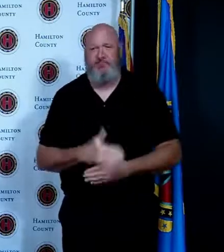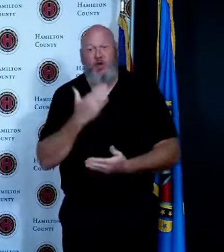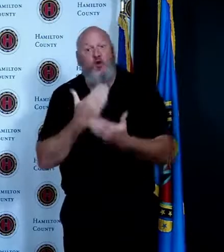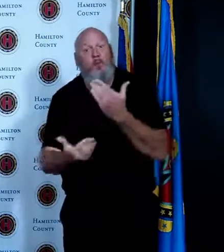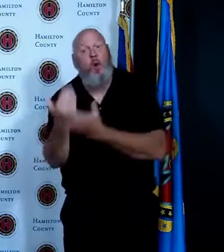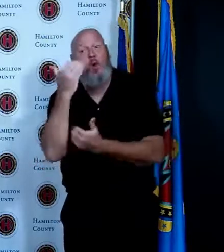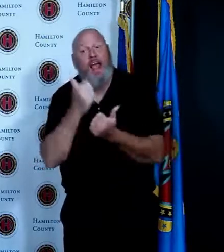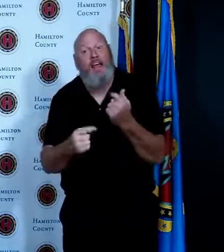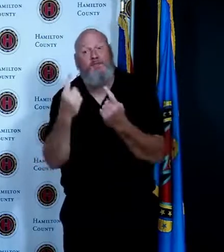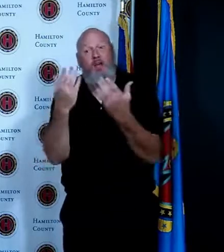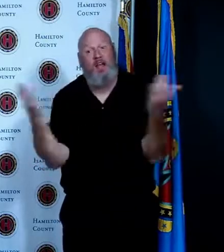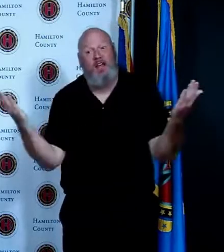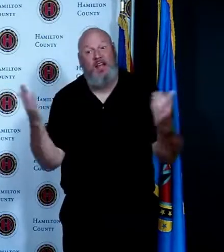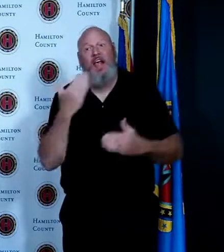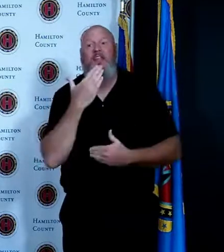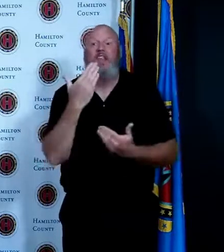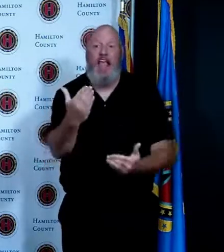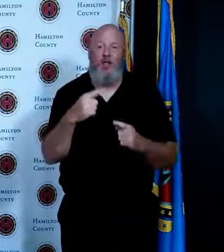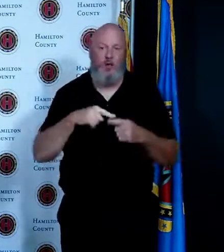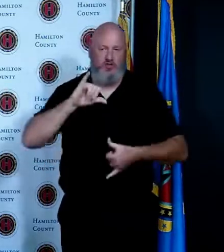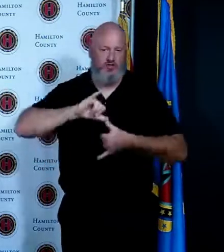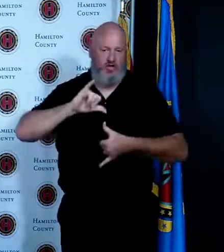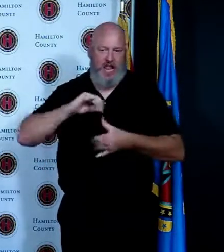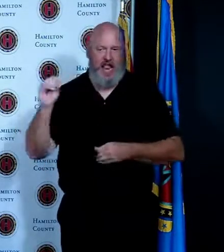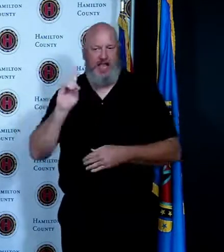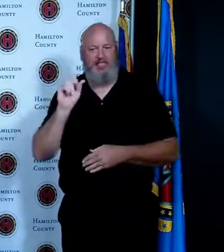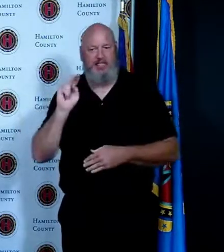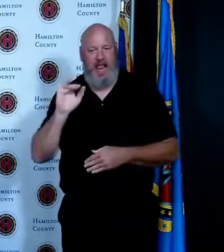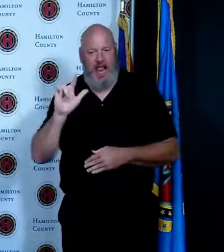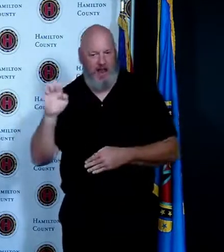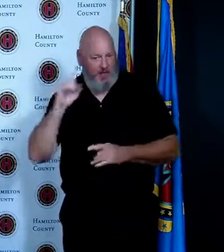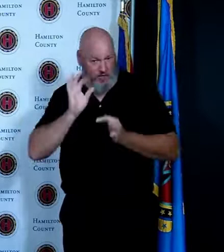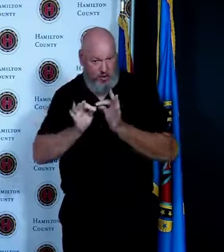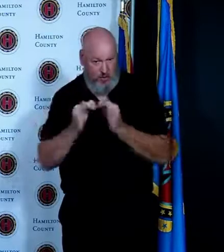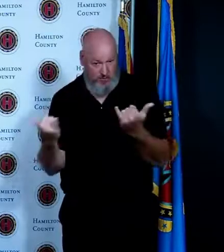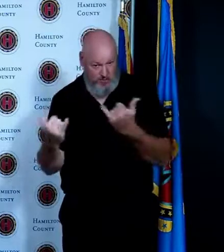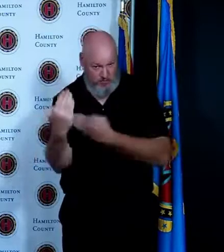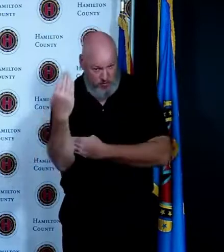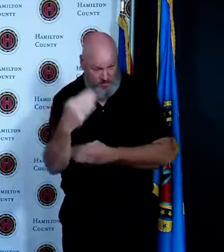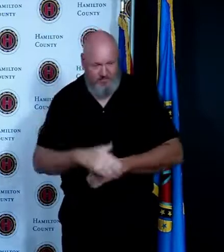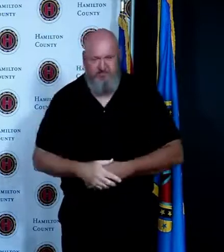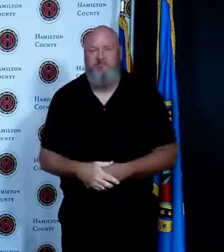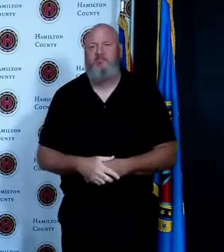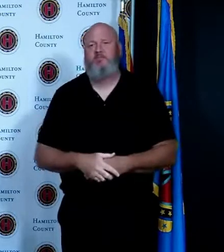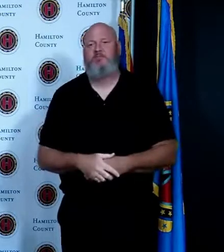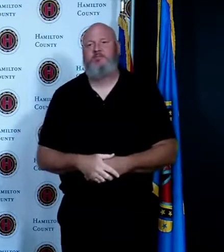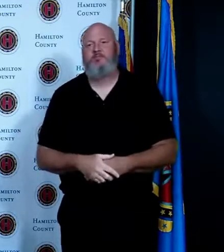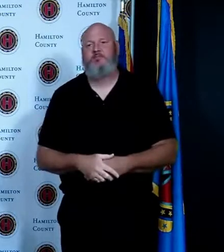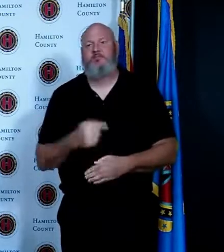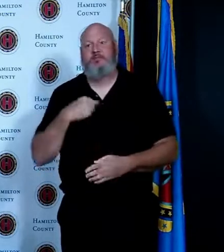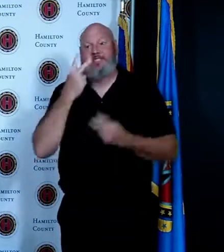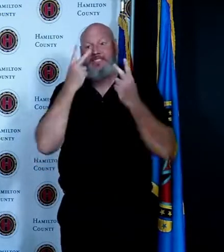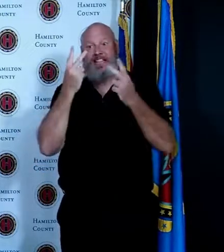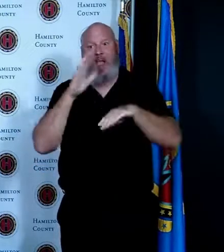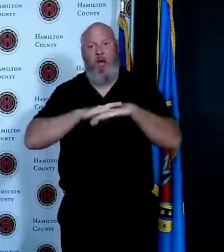interpreting this morning so as you can see I'm remote Greg though is on site